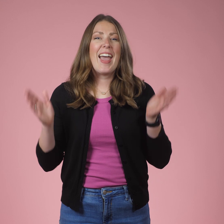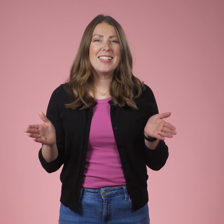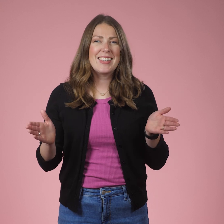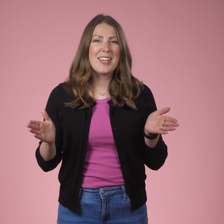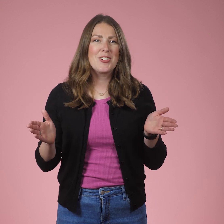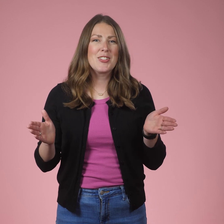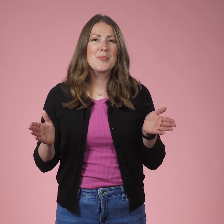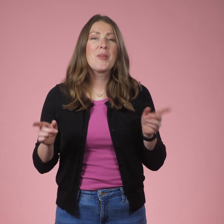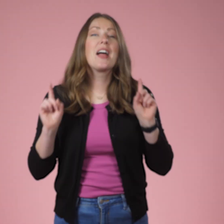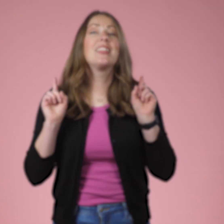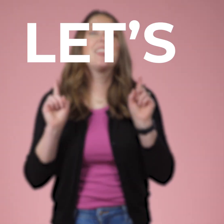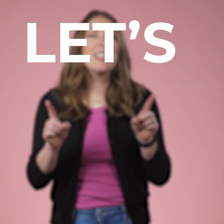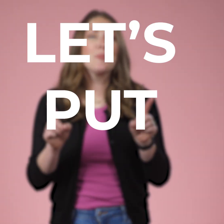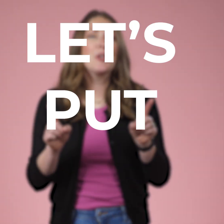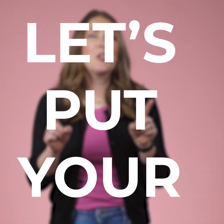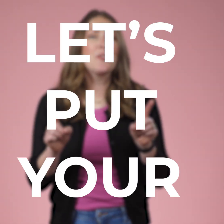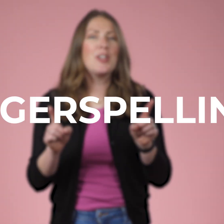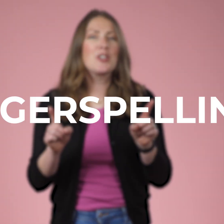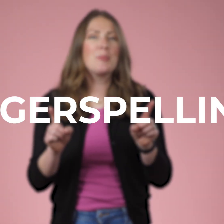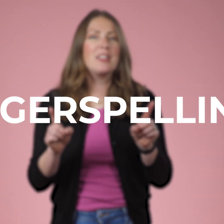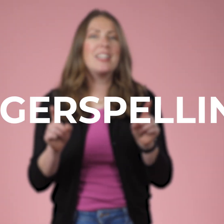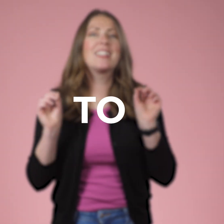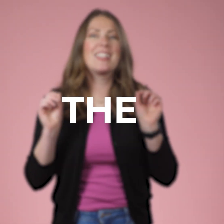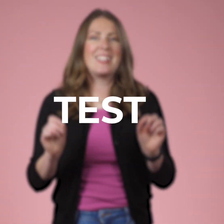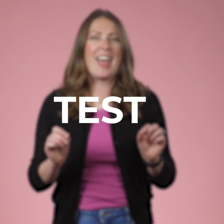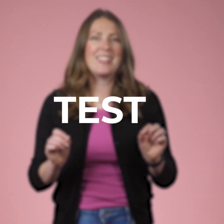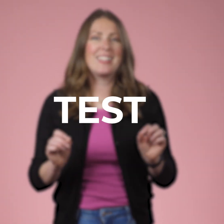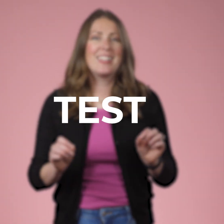Hey signers! Let's put your fingerspelling to the test.